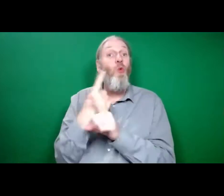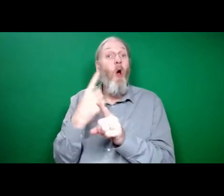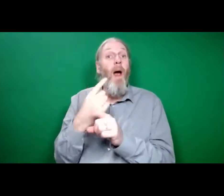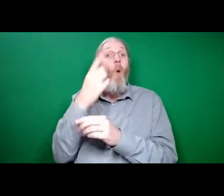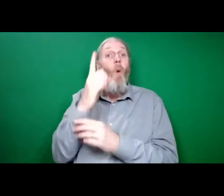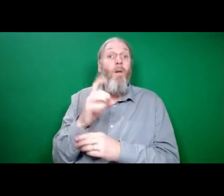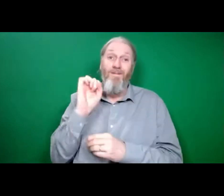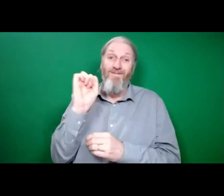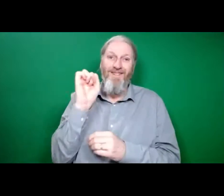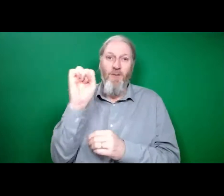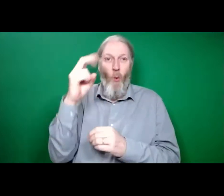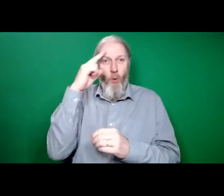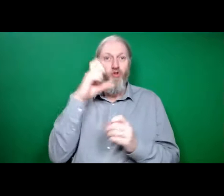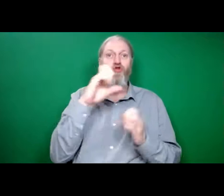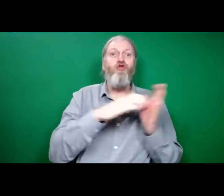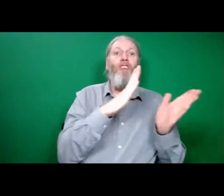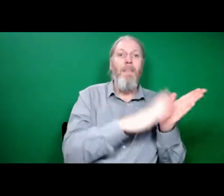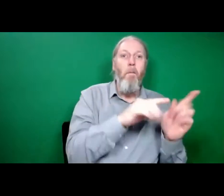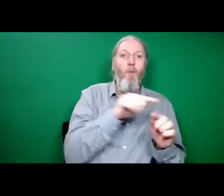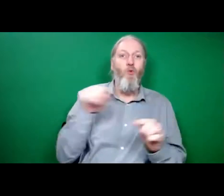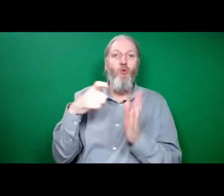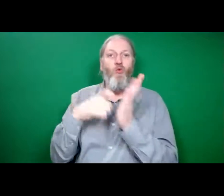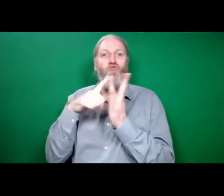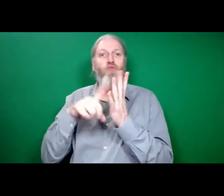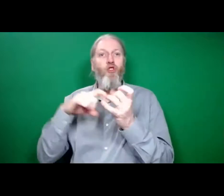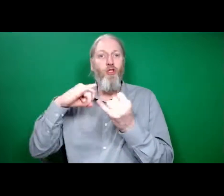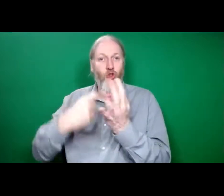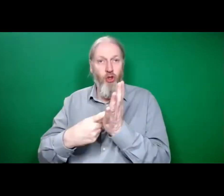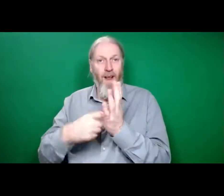important brokering role you've been playing between private landlord, councils and creatives.